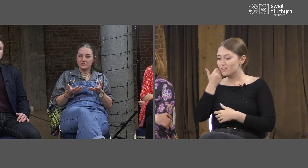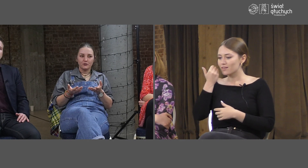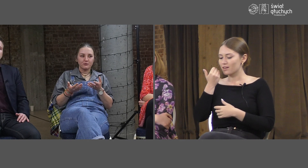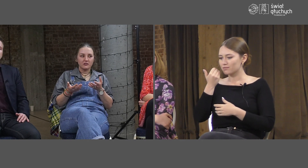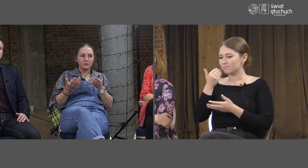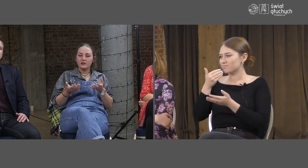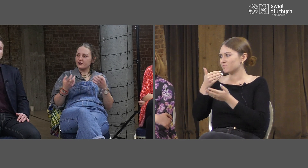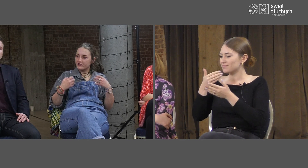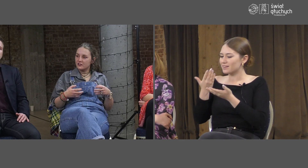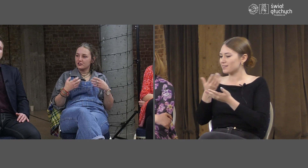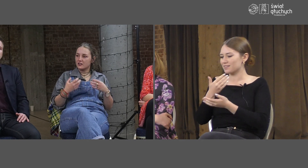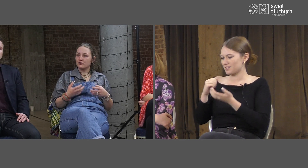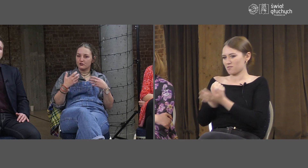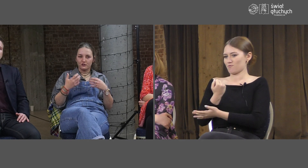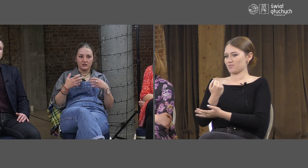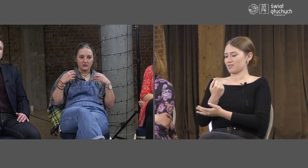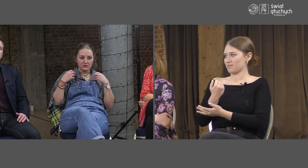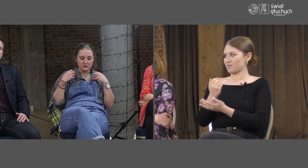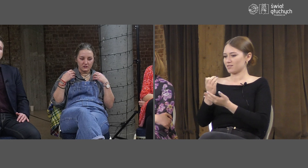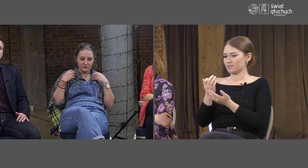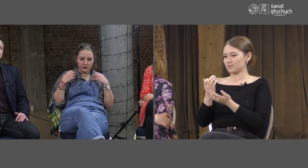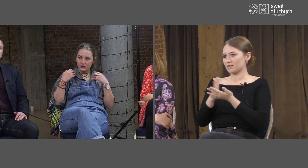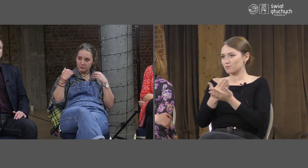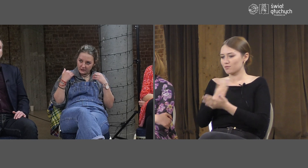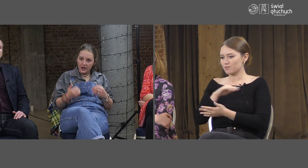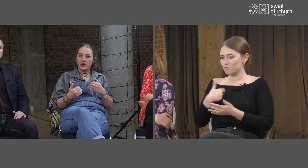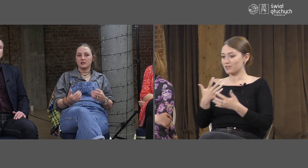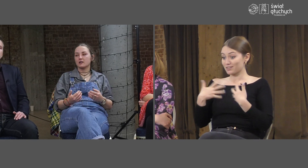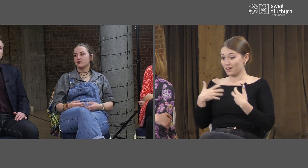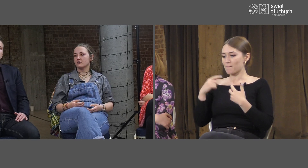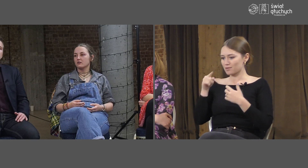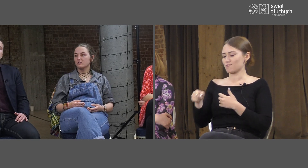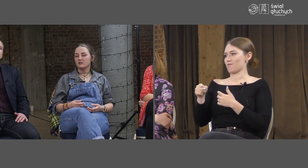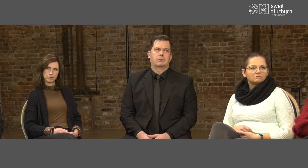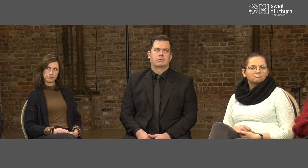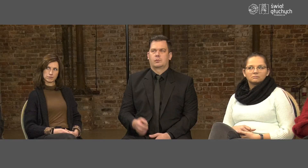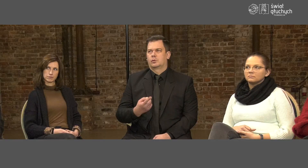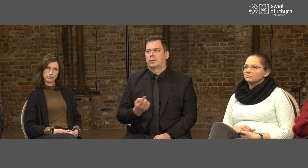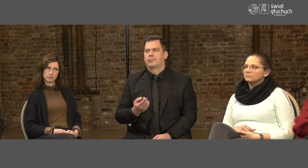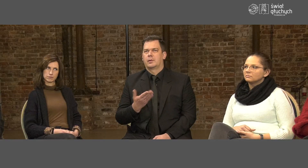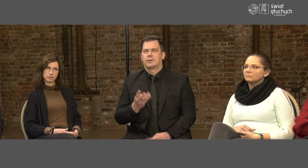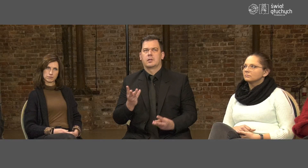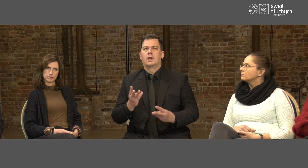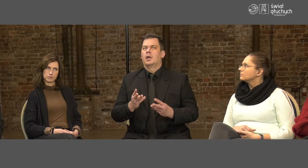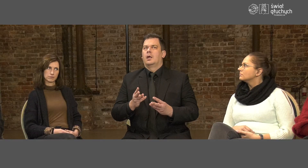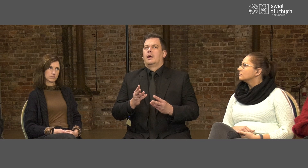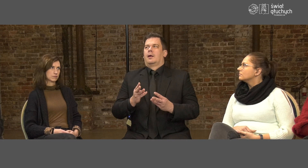so that we don’t have to feel ashamed for functioning the way we do. [Tomasz] Great. This is very important.